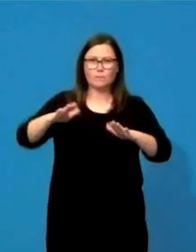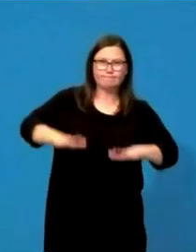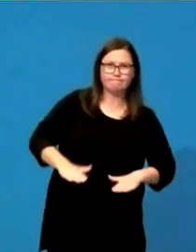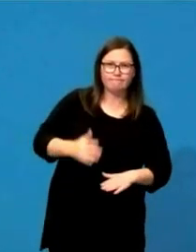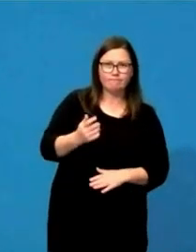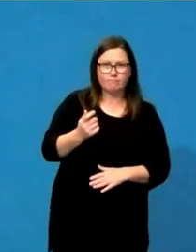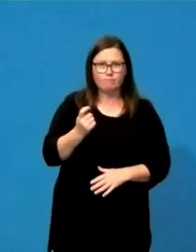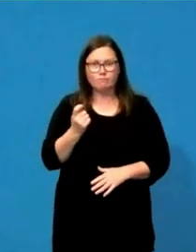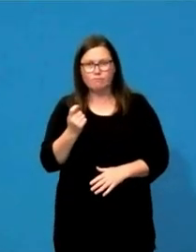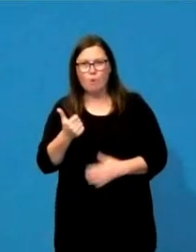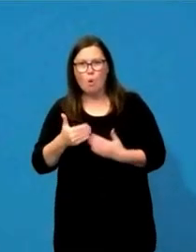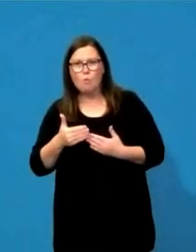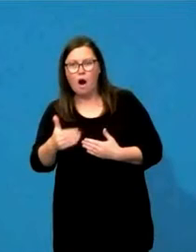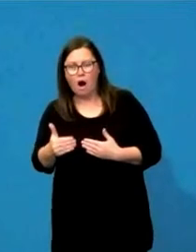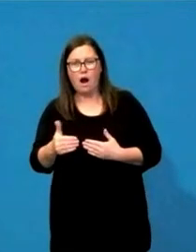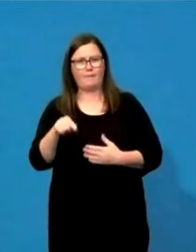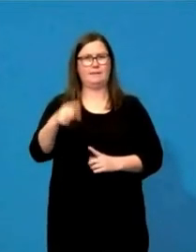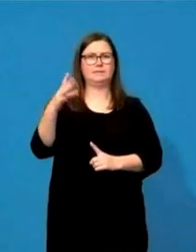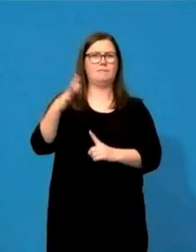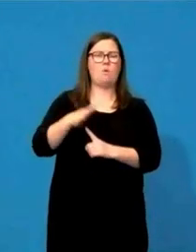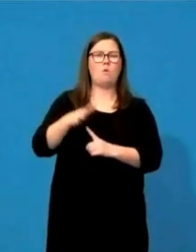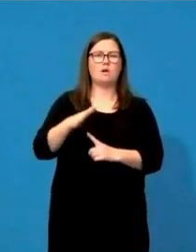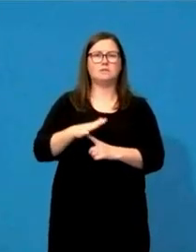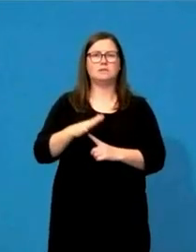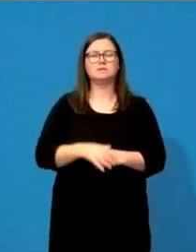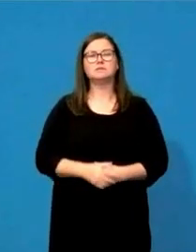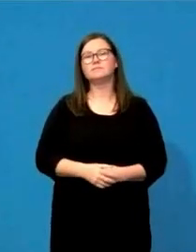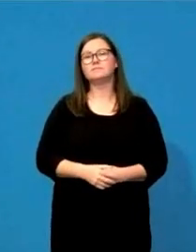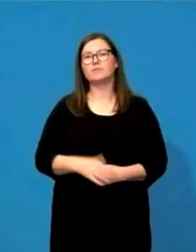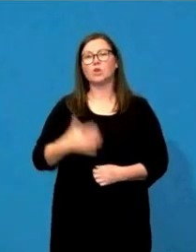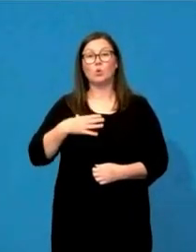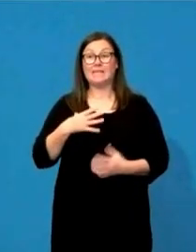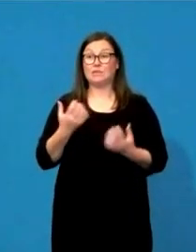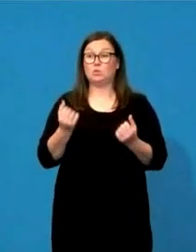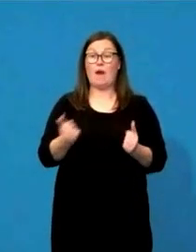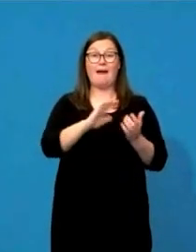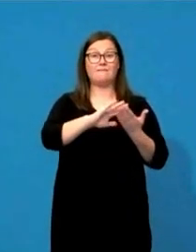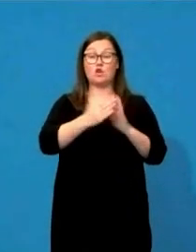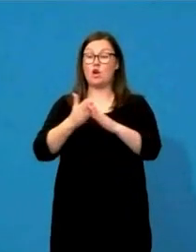The introduction of the Remote Community Connecters at Marra Worra is great, but it's only half the puzzle.